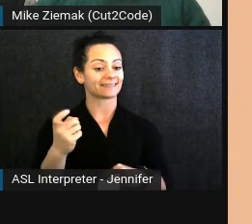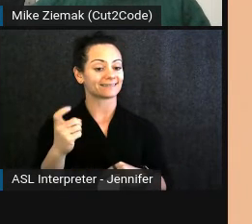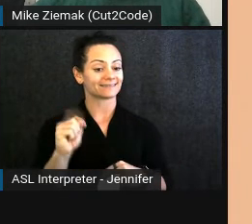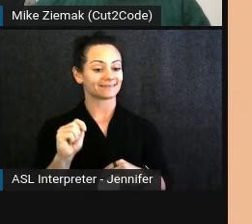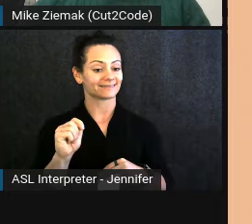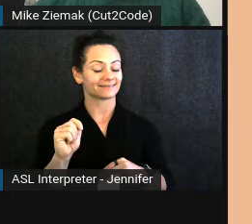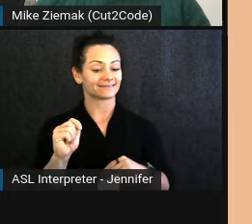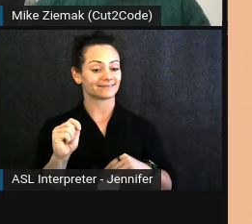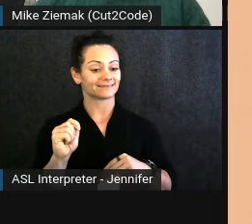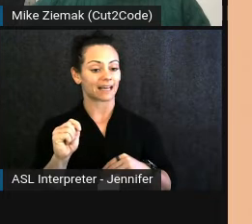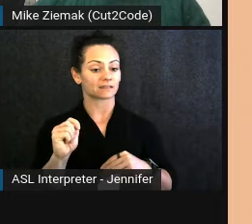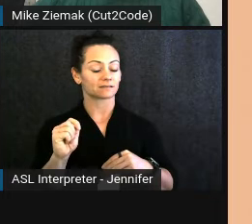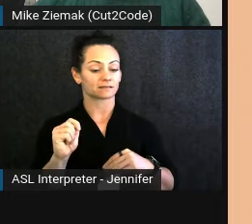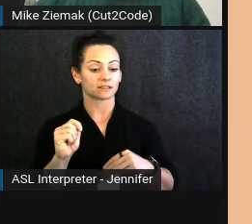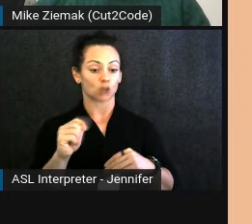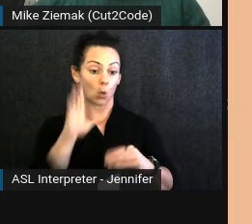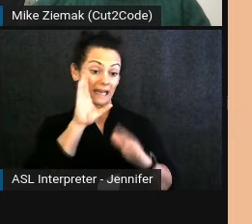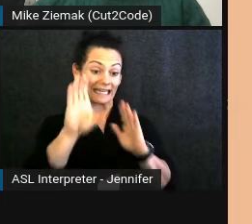"a coffee maker and a cup of coffee".